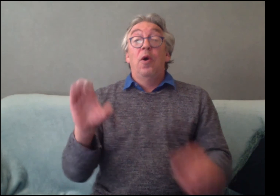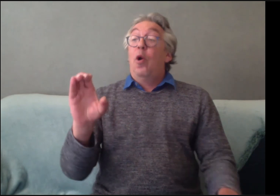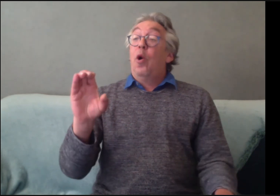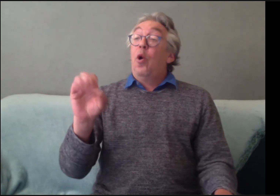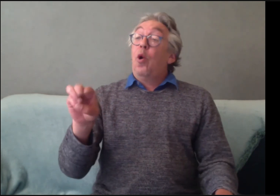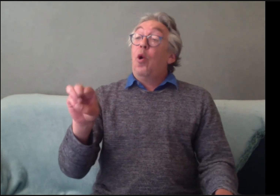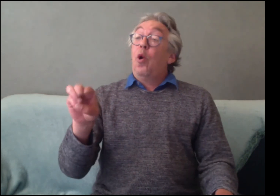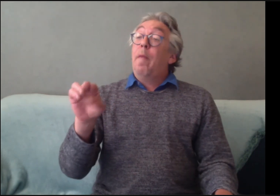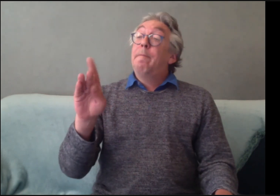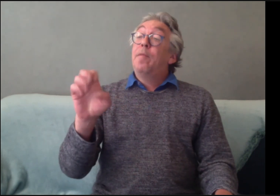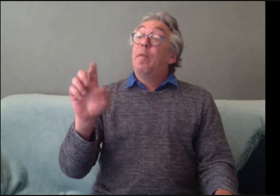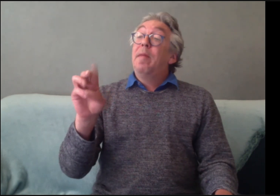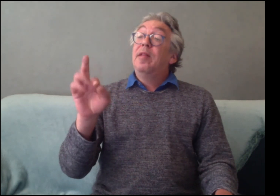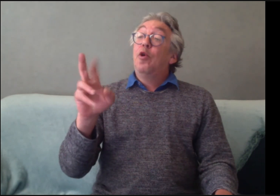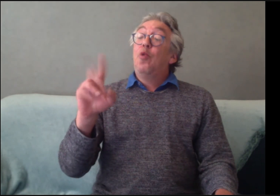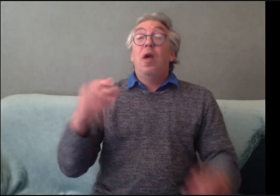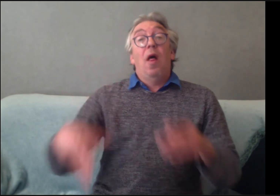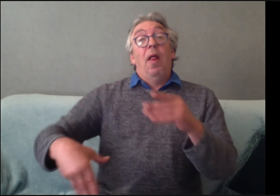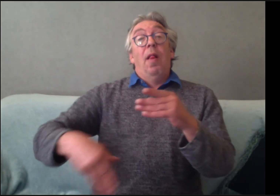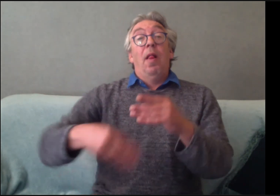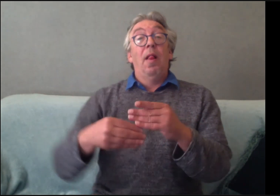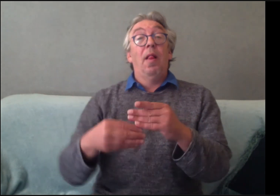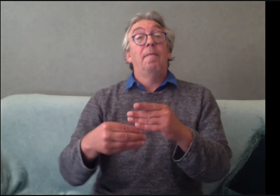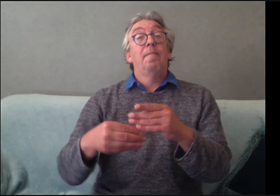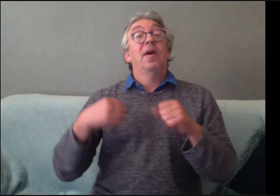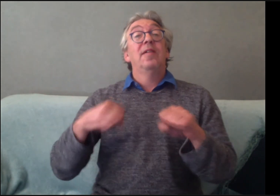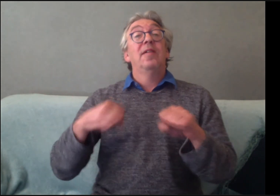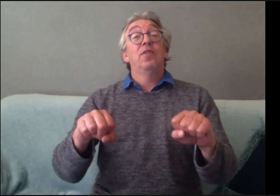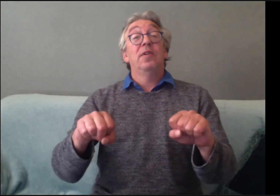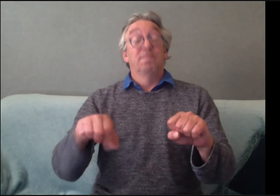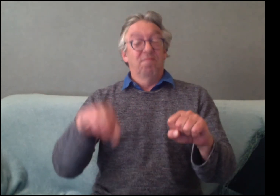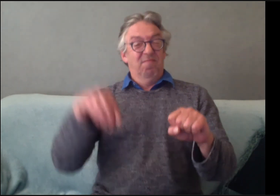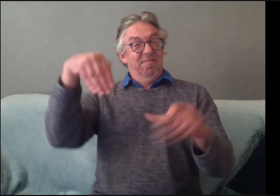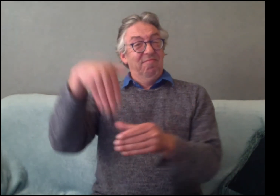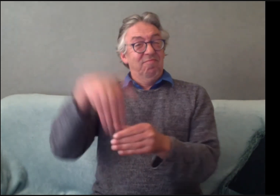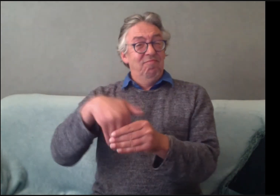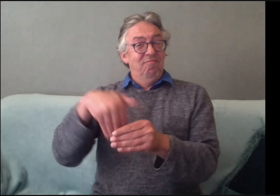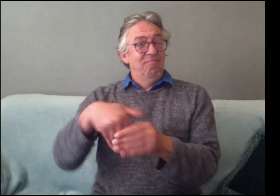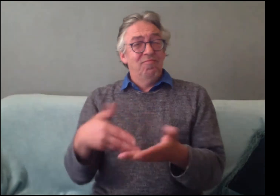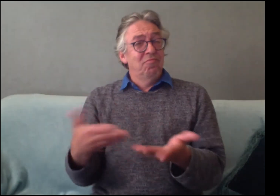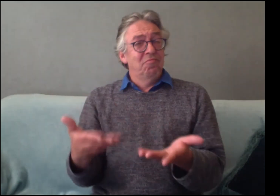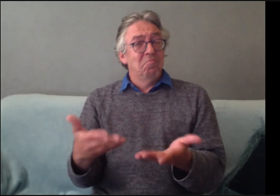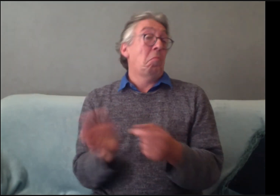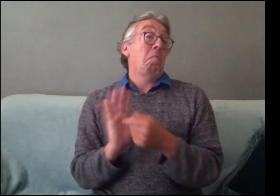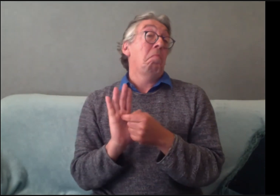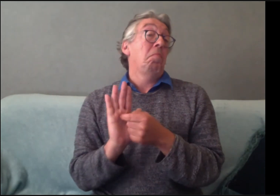training activities of staff and participants